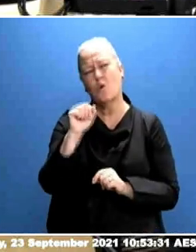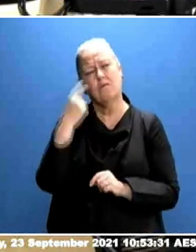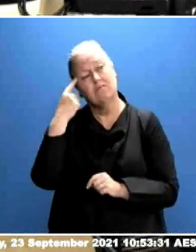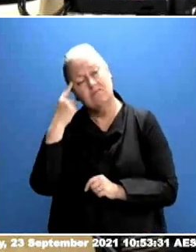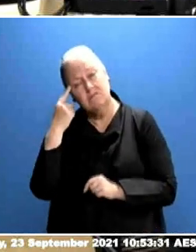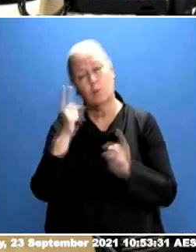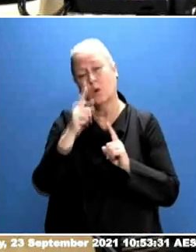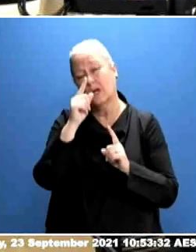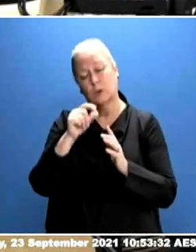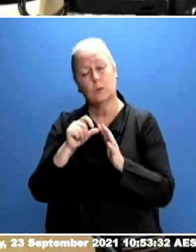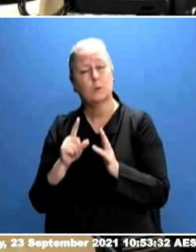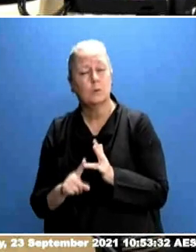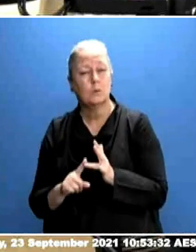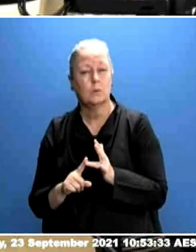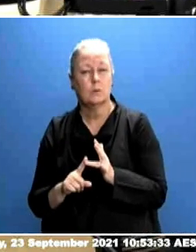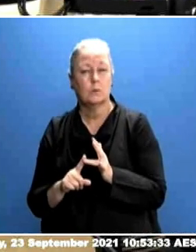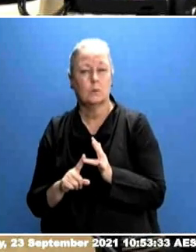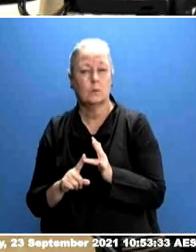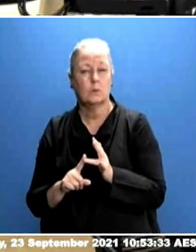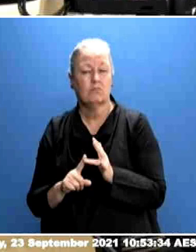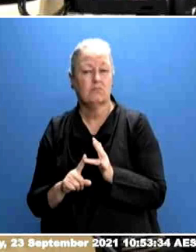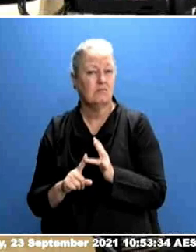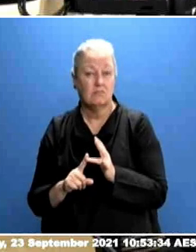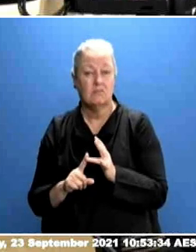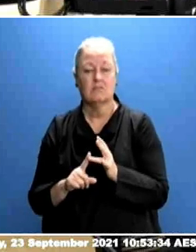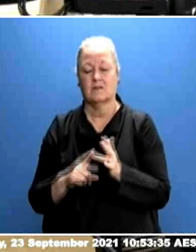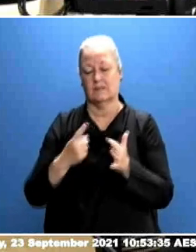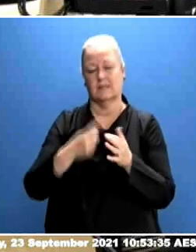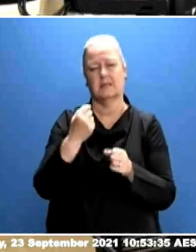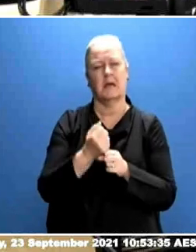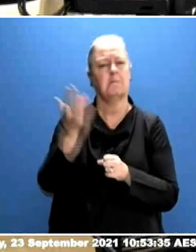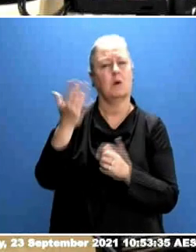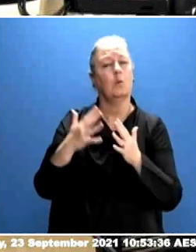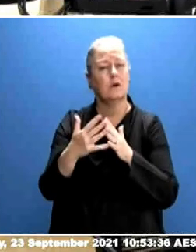Dr Thompson, where in Western Australia, for example, you've got a very large